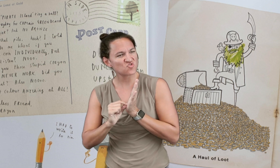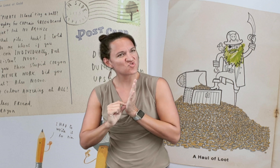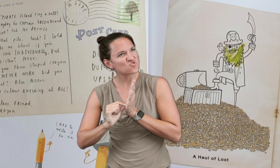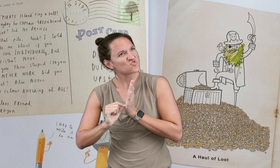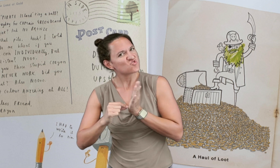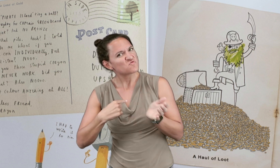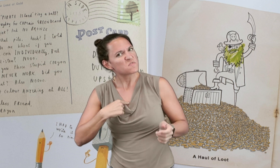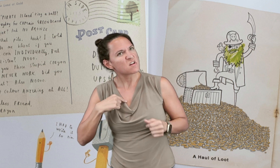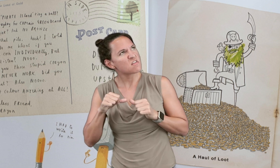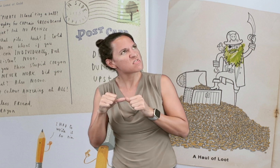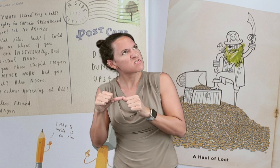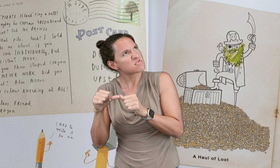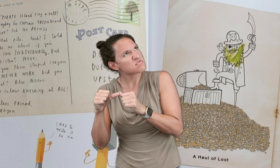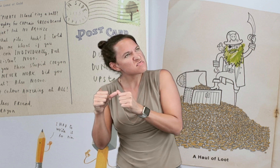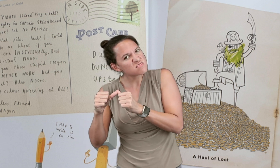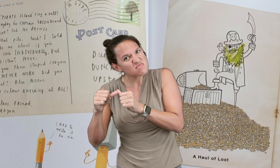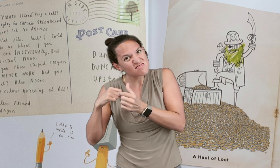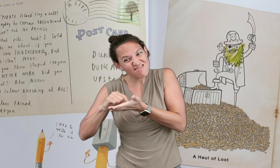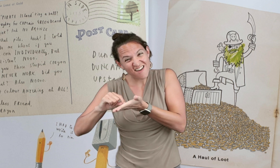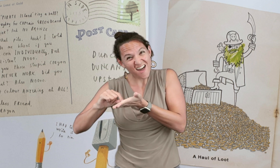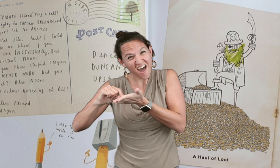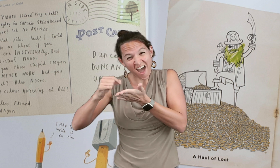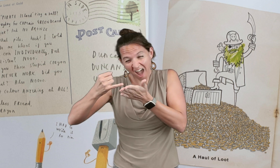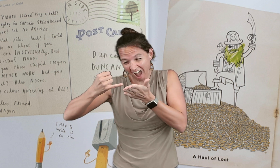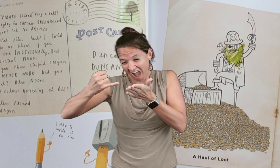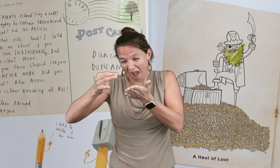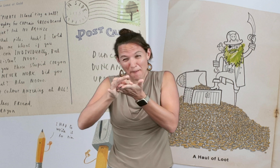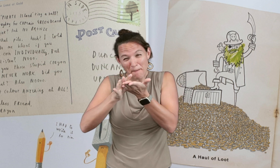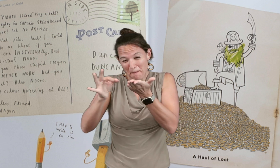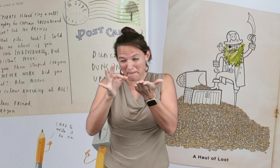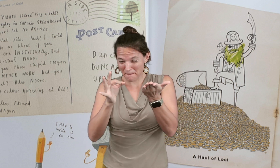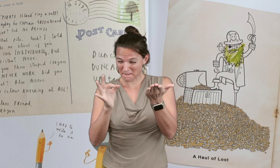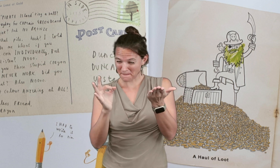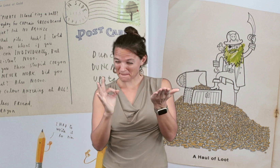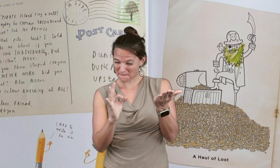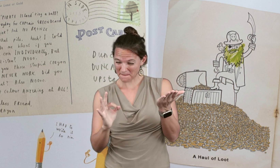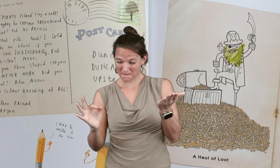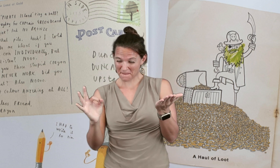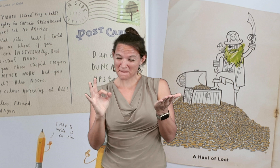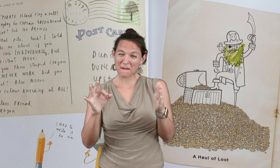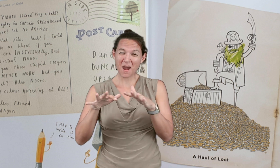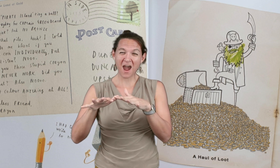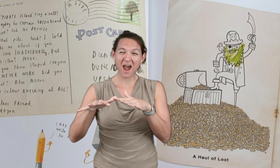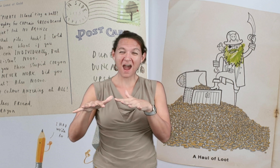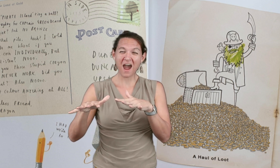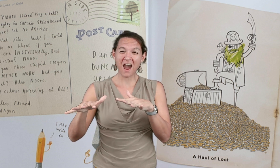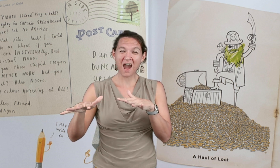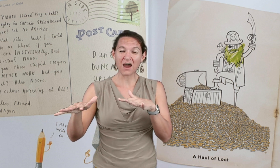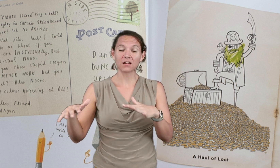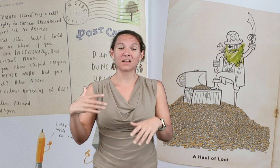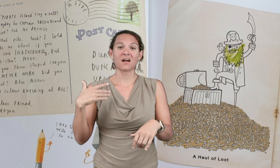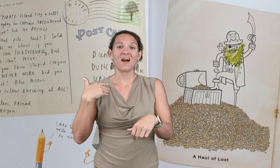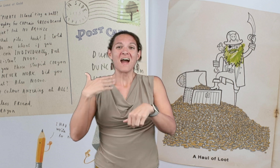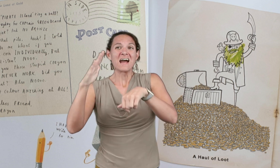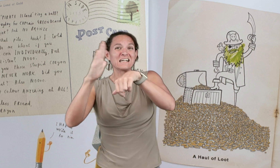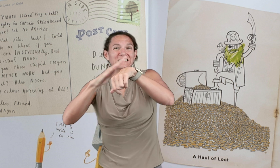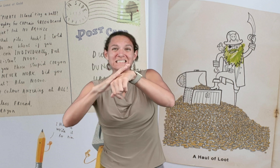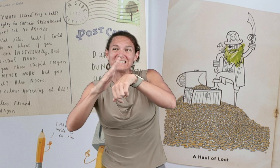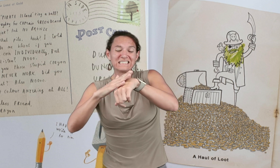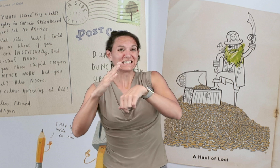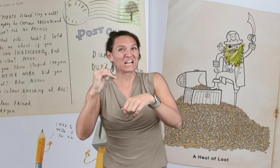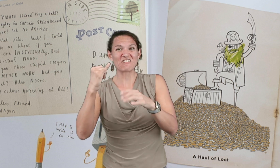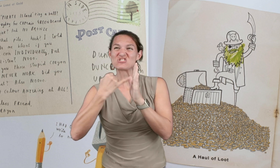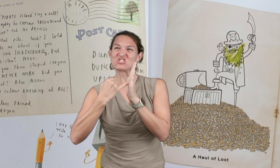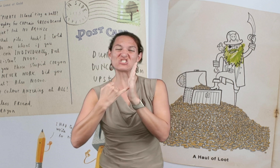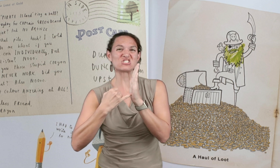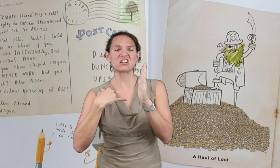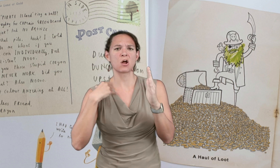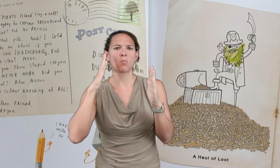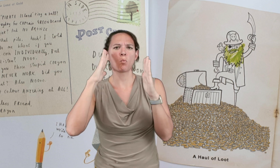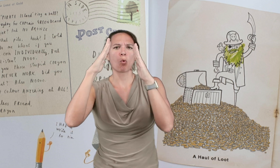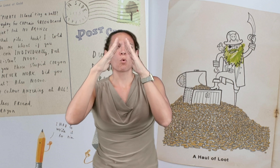Bronze. You didnʻt listen. You continued to use me and color each individual coin! And I warned